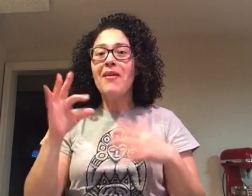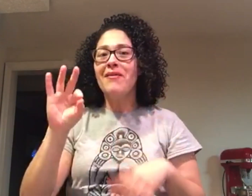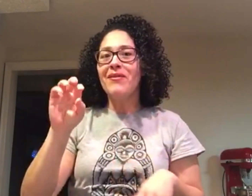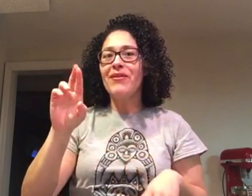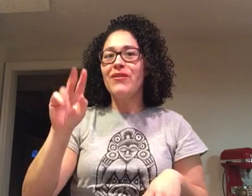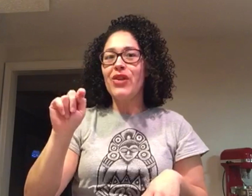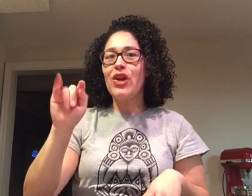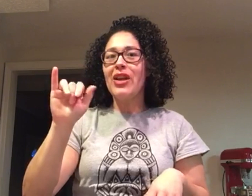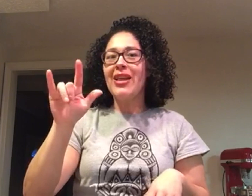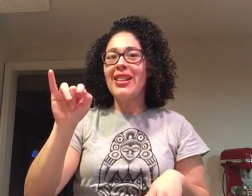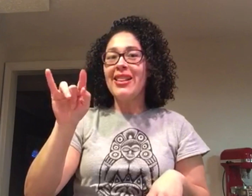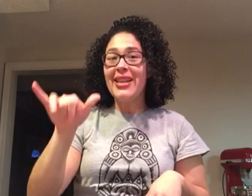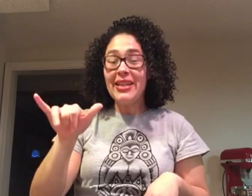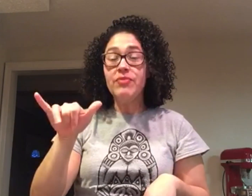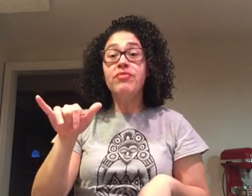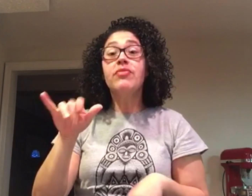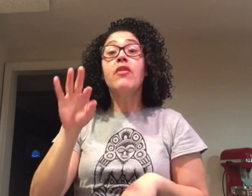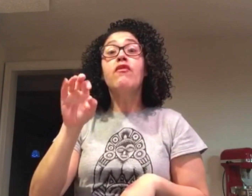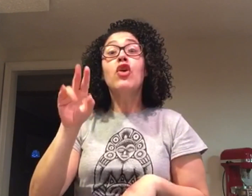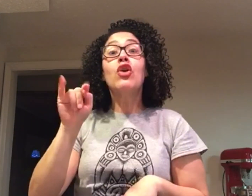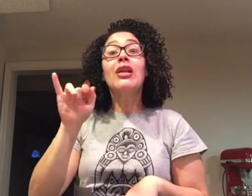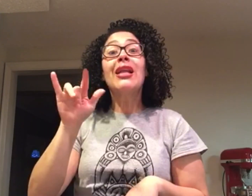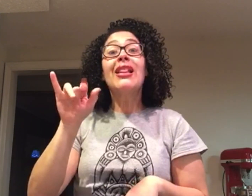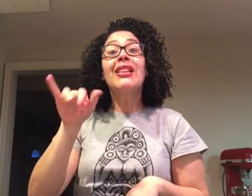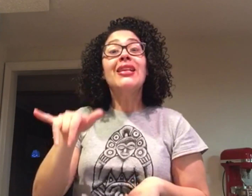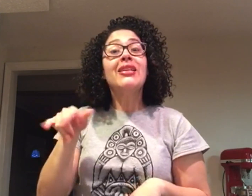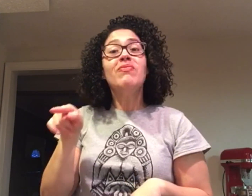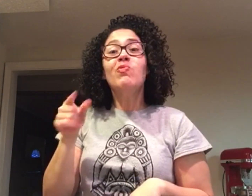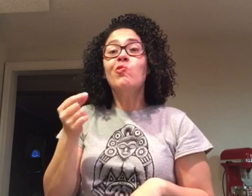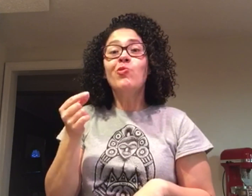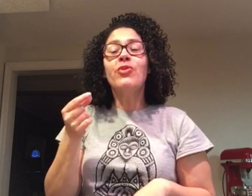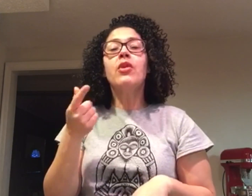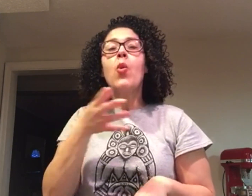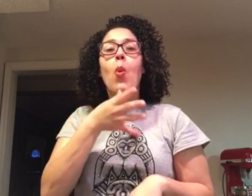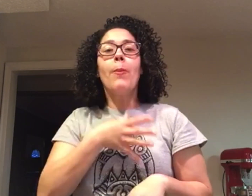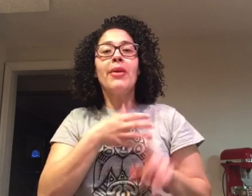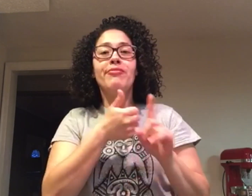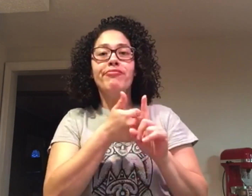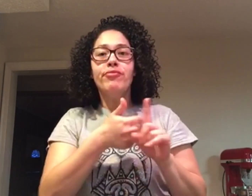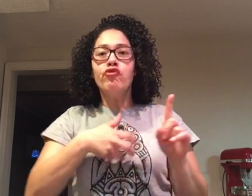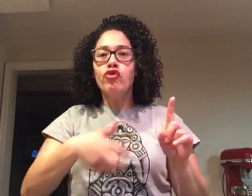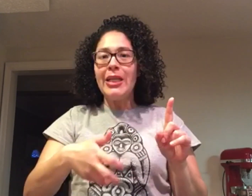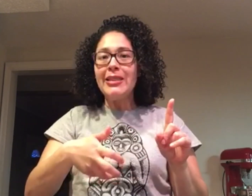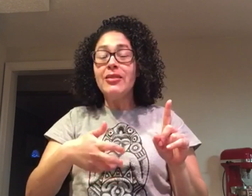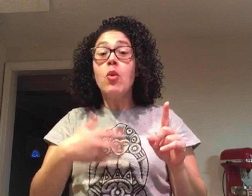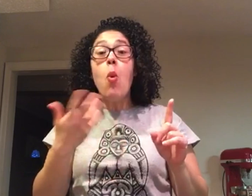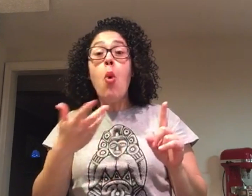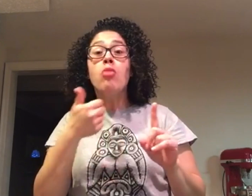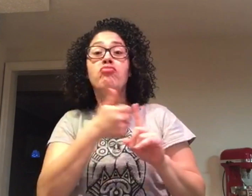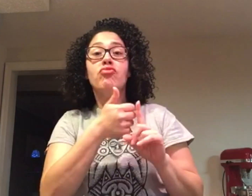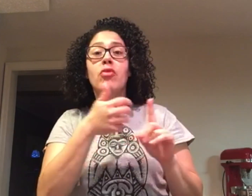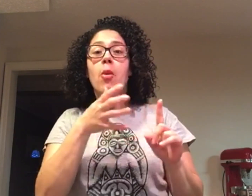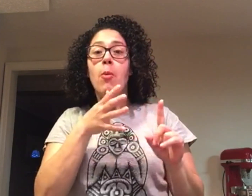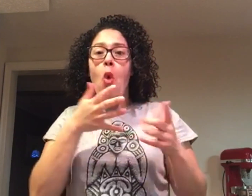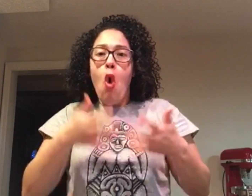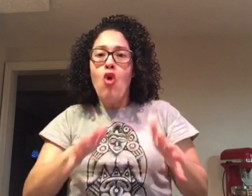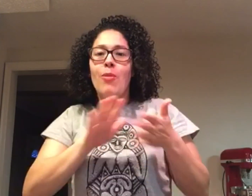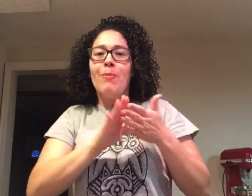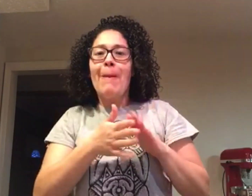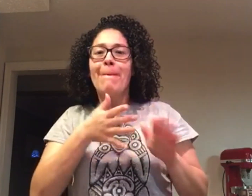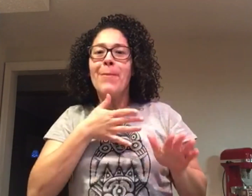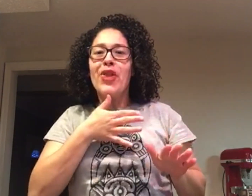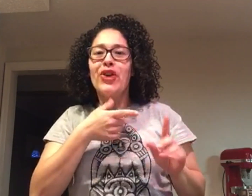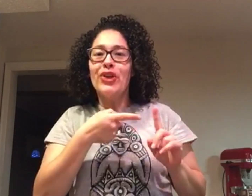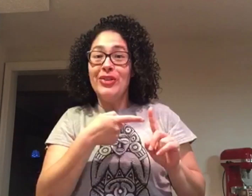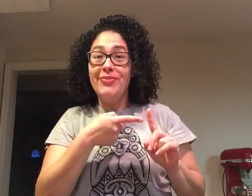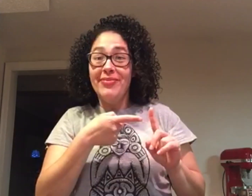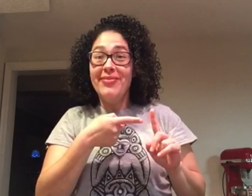This is fertility which means a woman that is pregnant or is a mother.